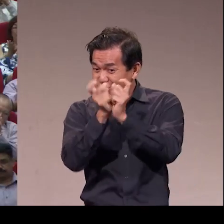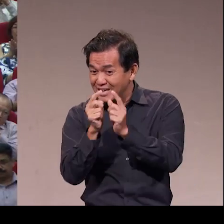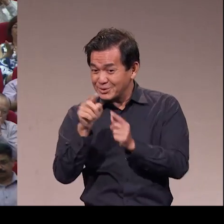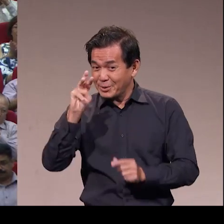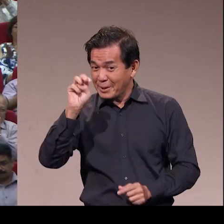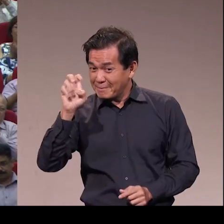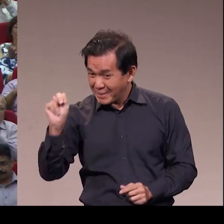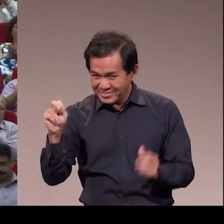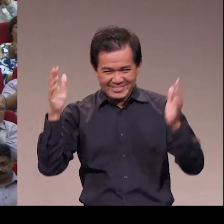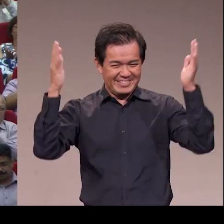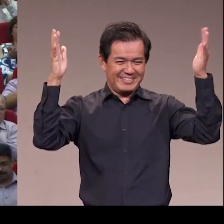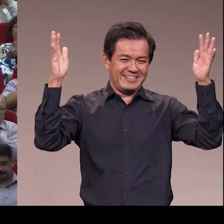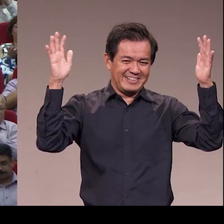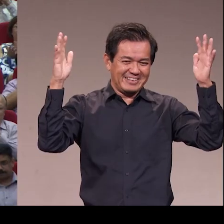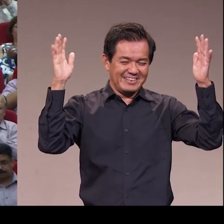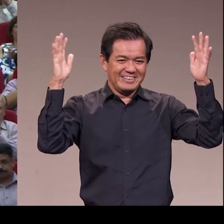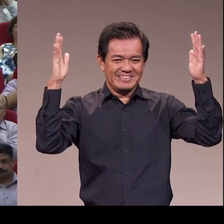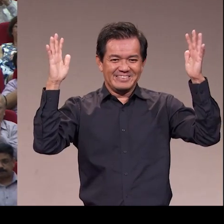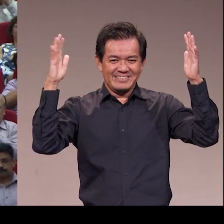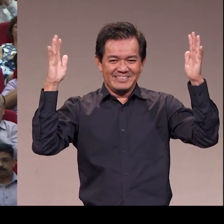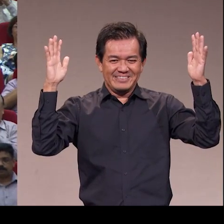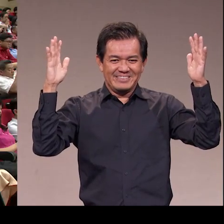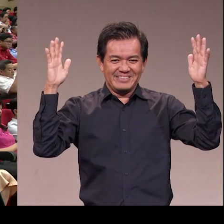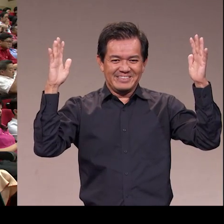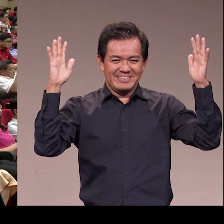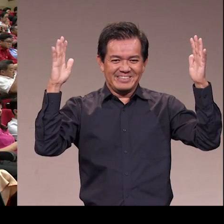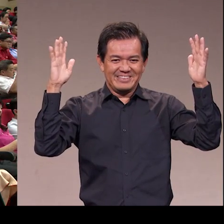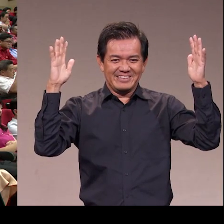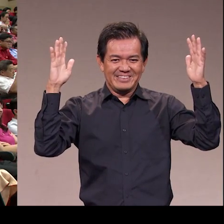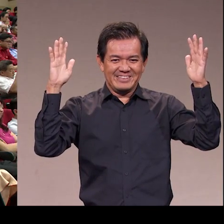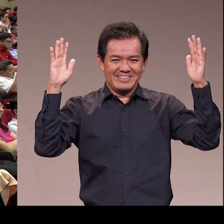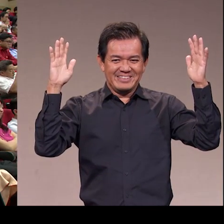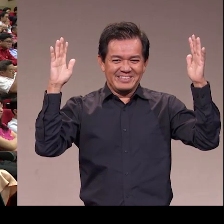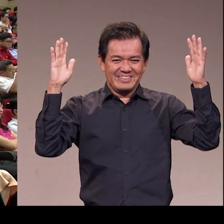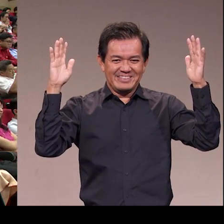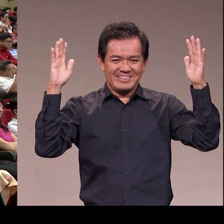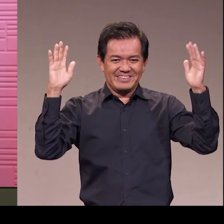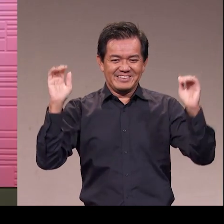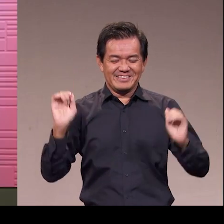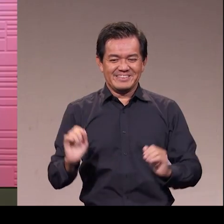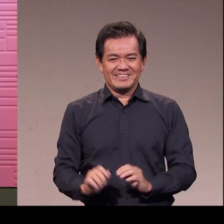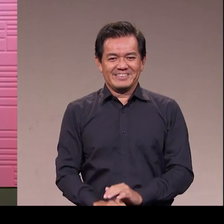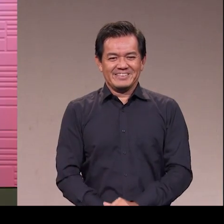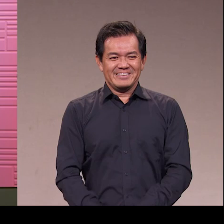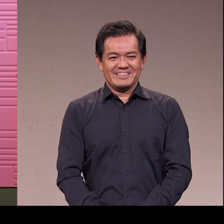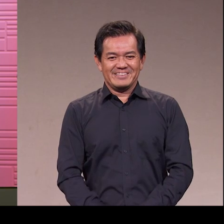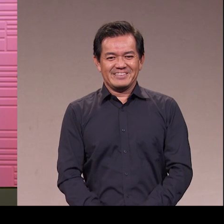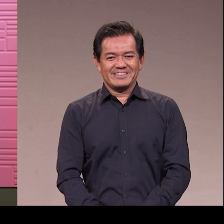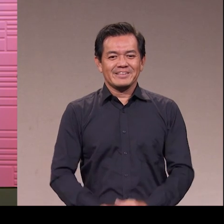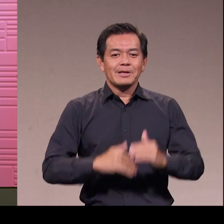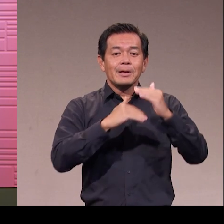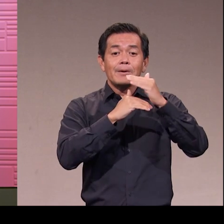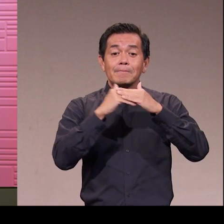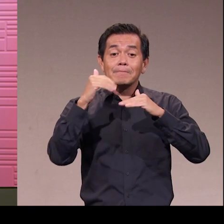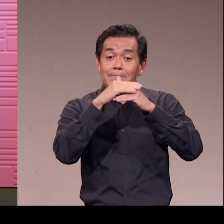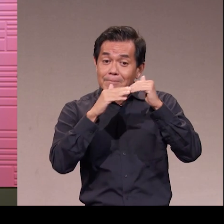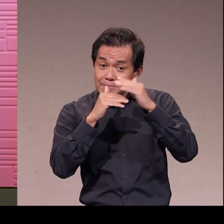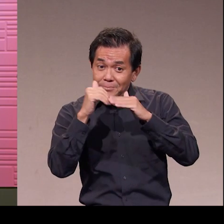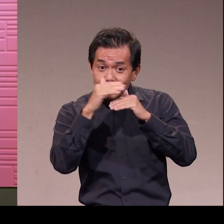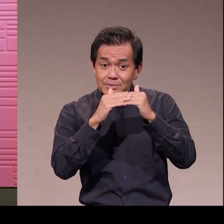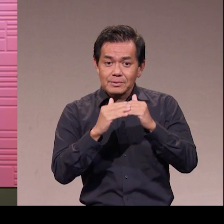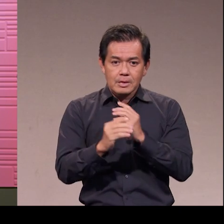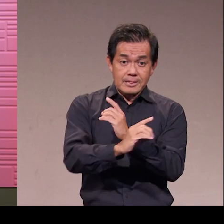Apart from building up our defense capabilities, we also needed to build our economy,